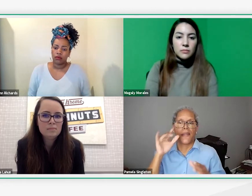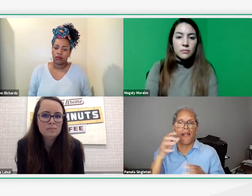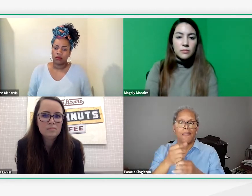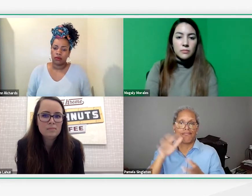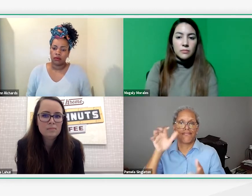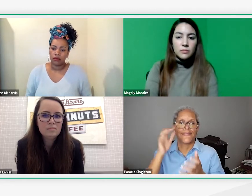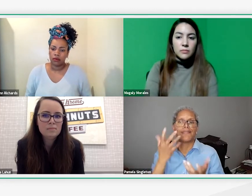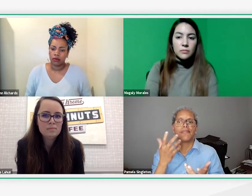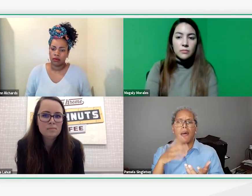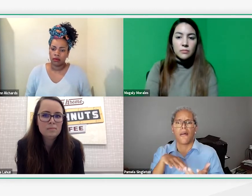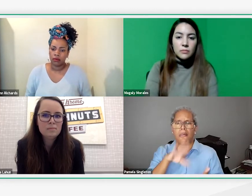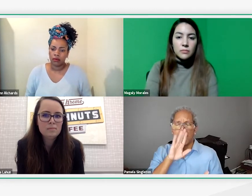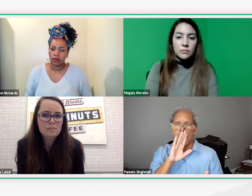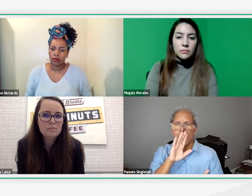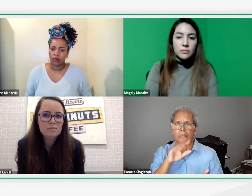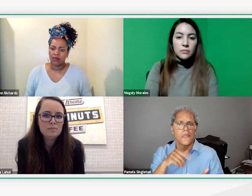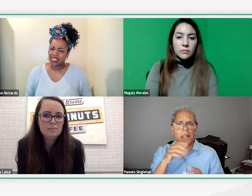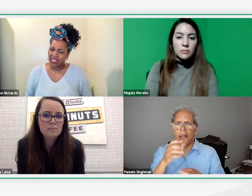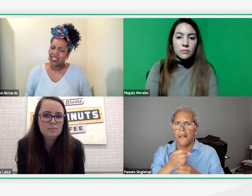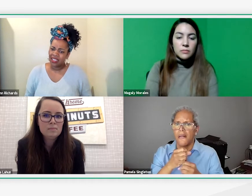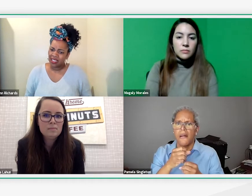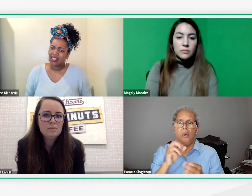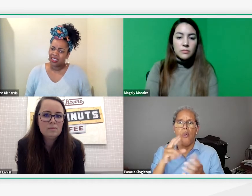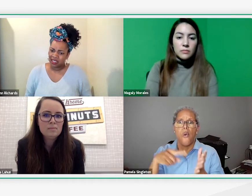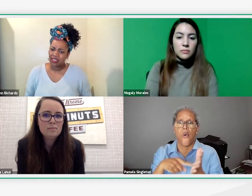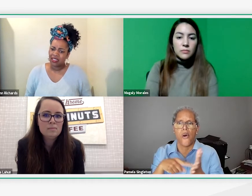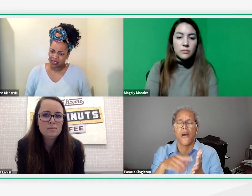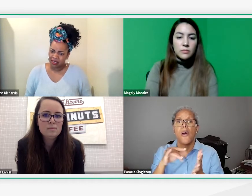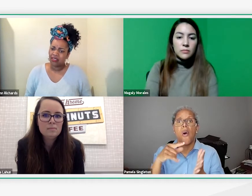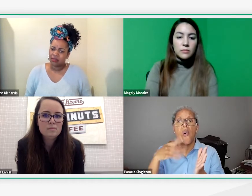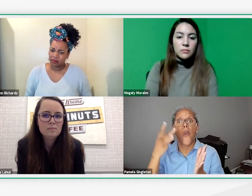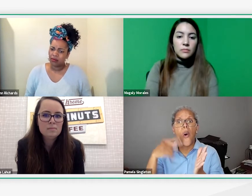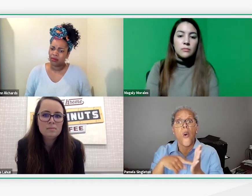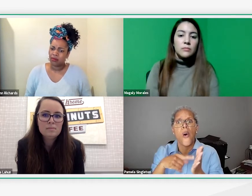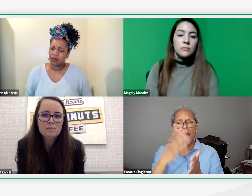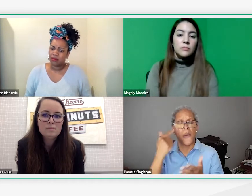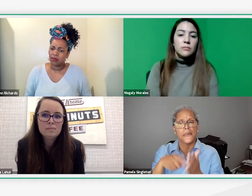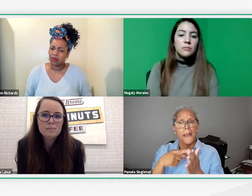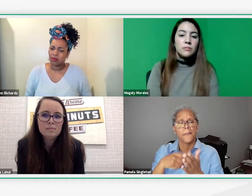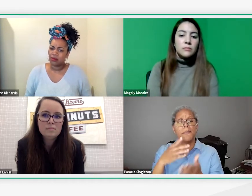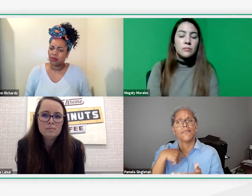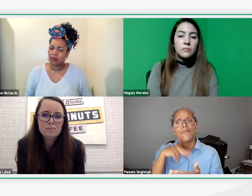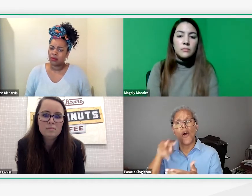sometimes people see that it's a decently high amount and expect to get a good return,